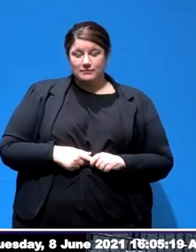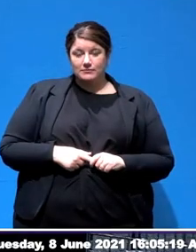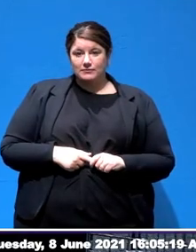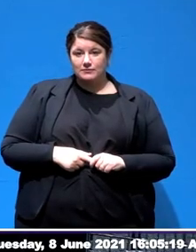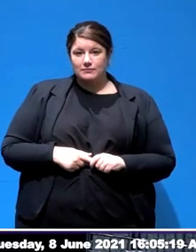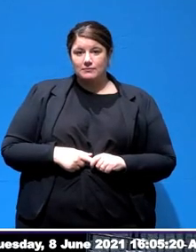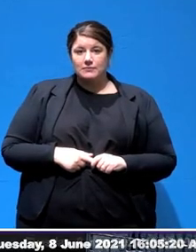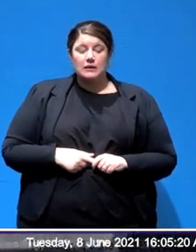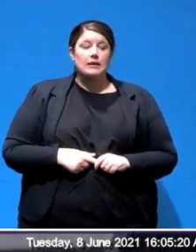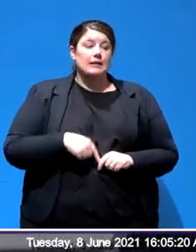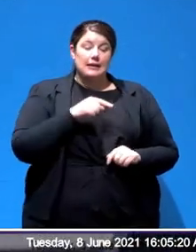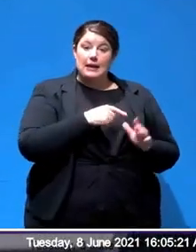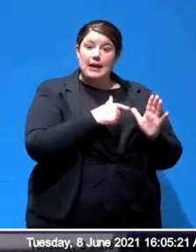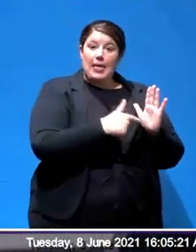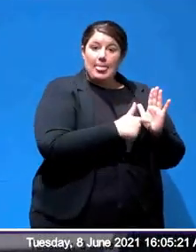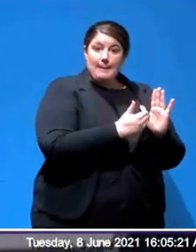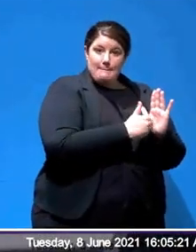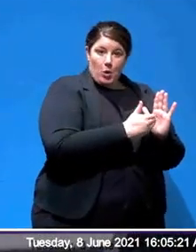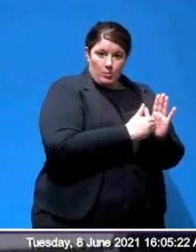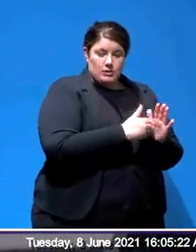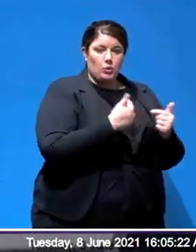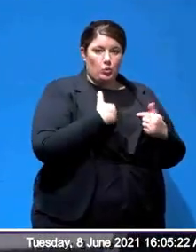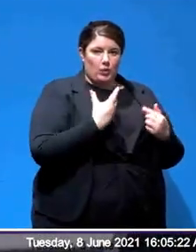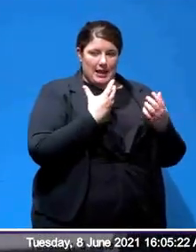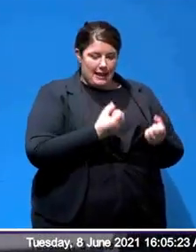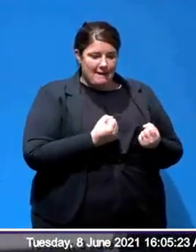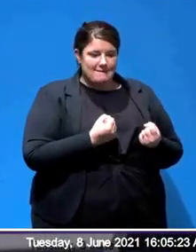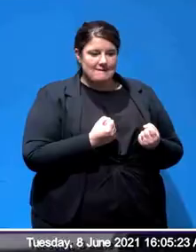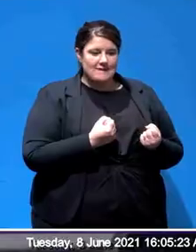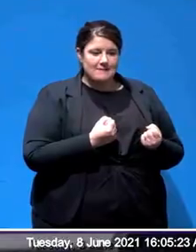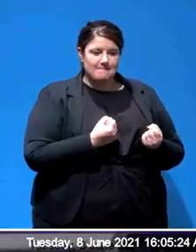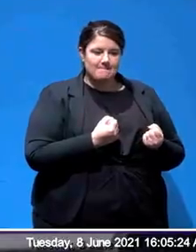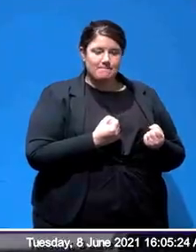So at this moment in time we have got a limited connection into our